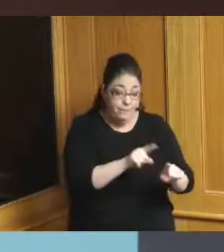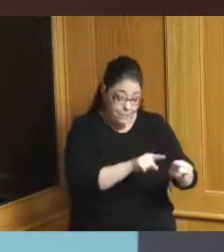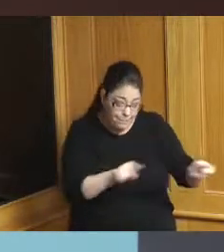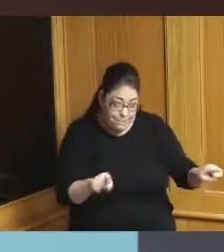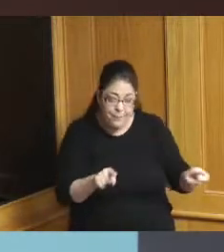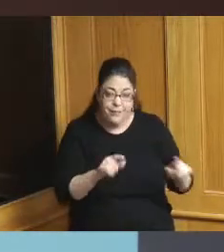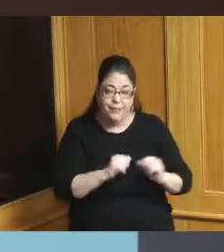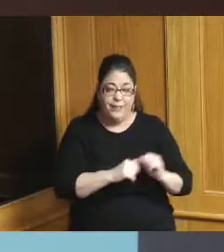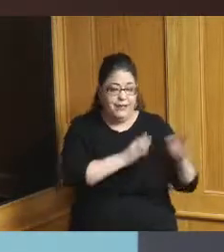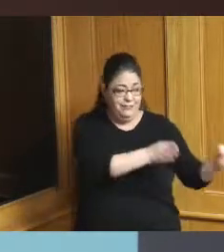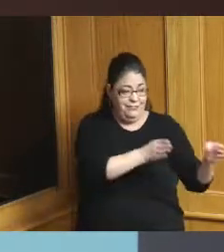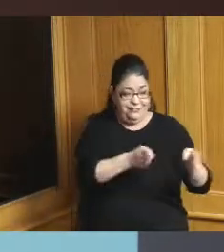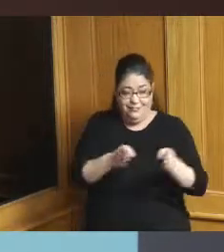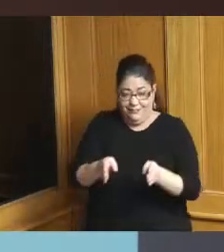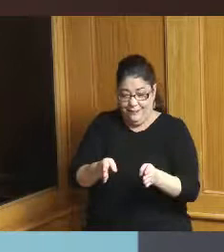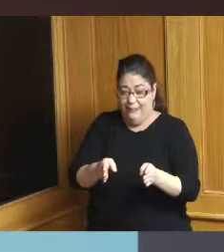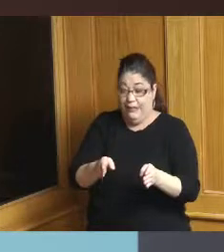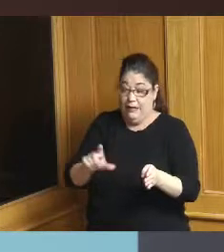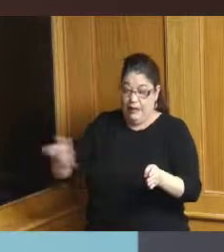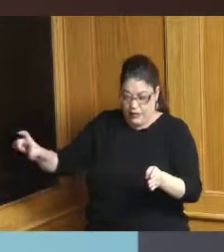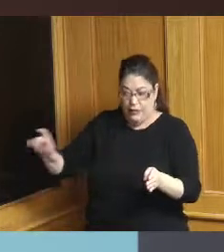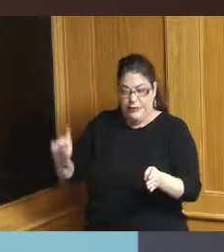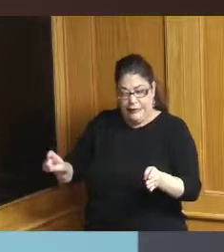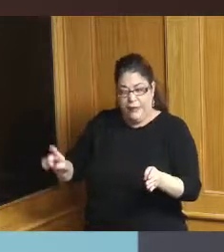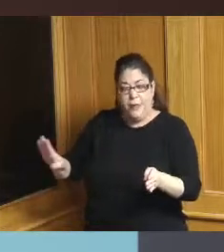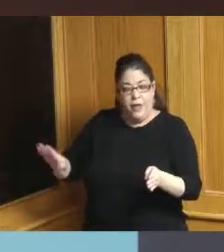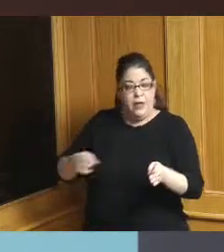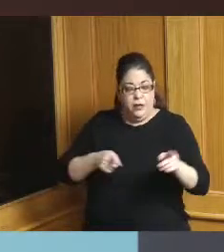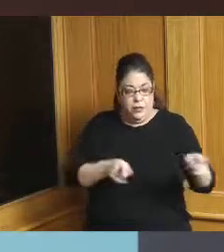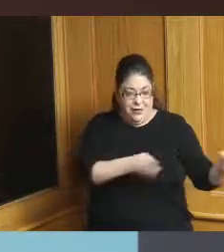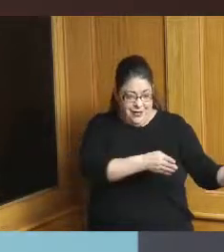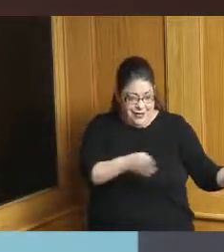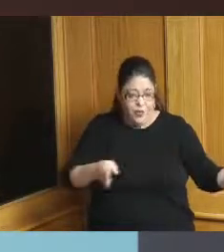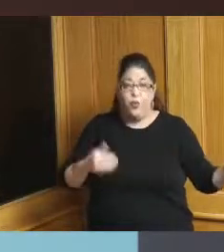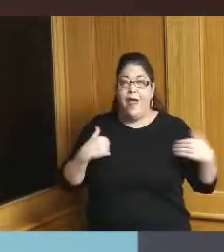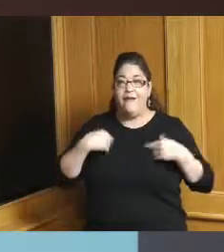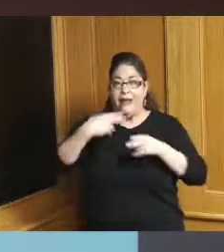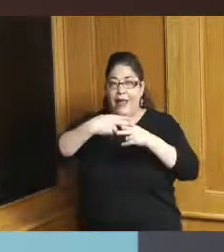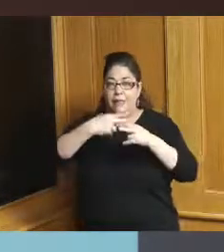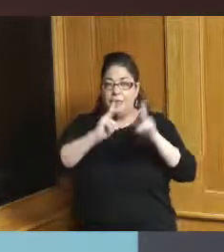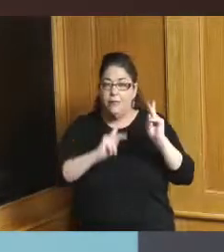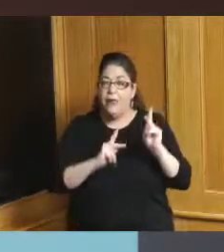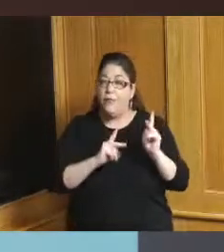three boxes are you guys you have the names and stuff are you going to do a follow-up as a read